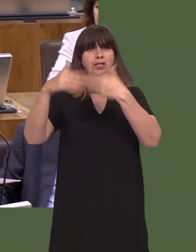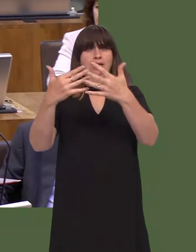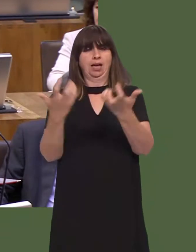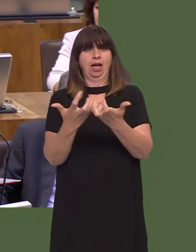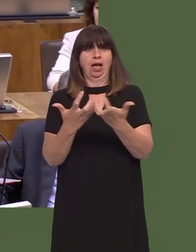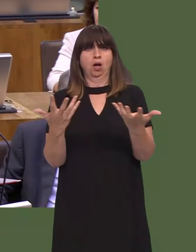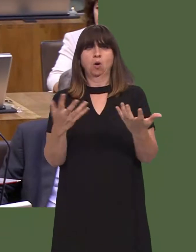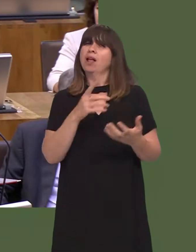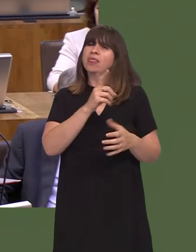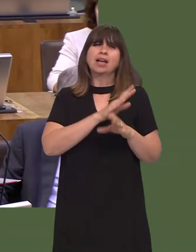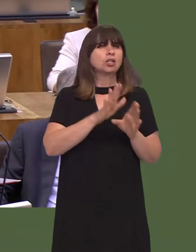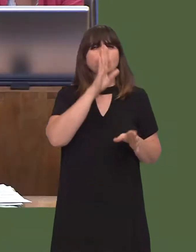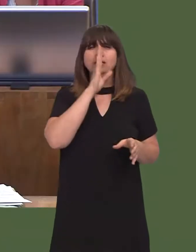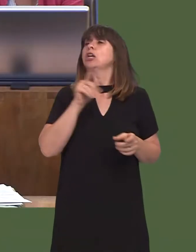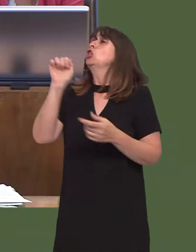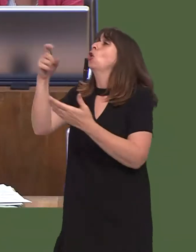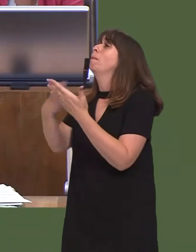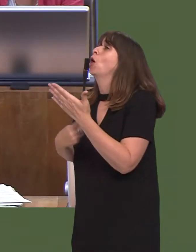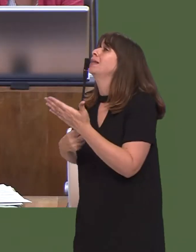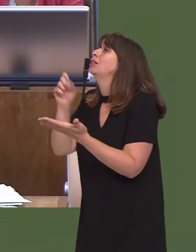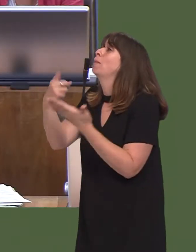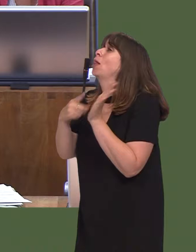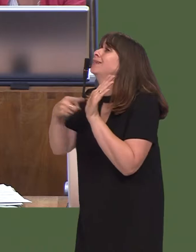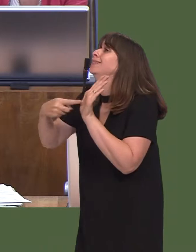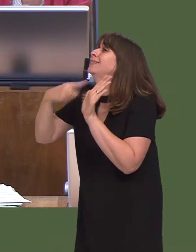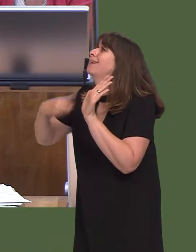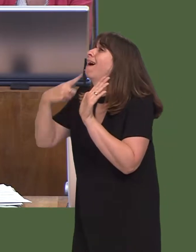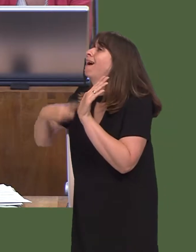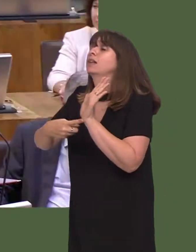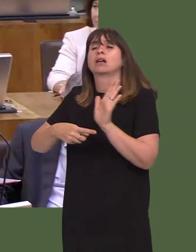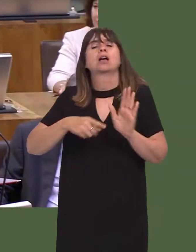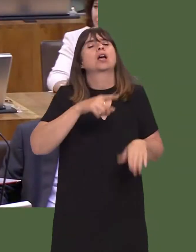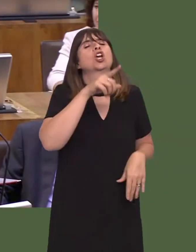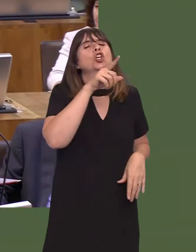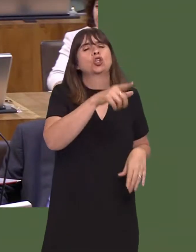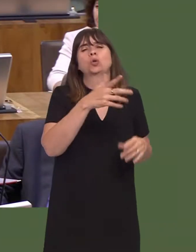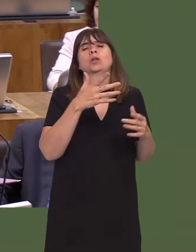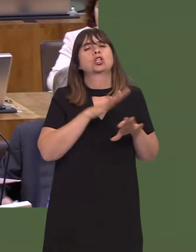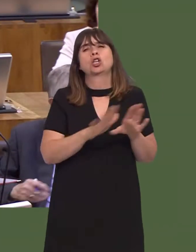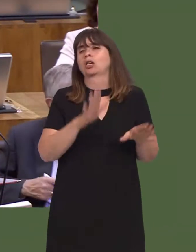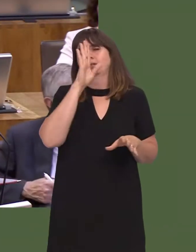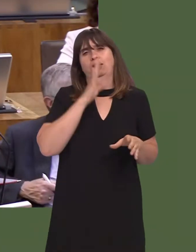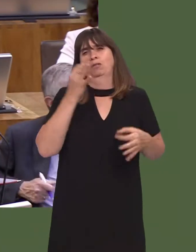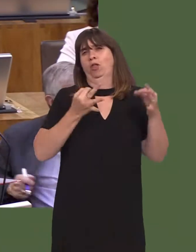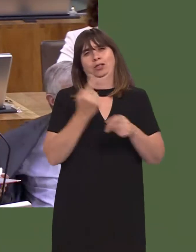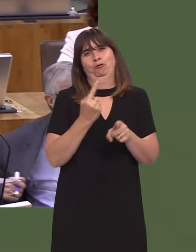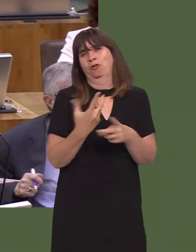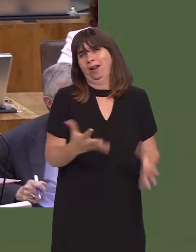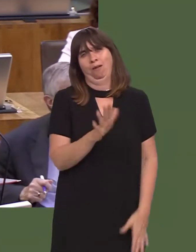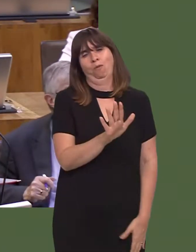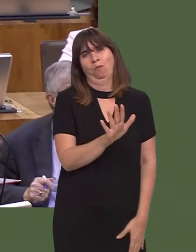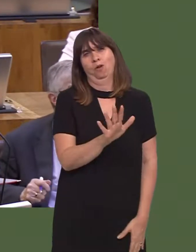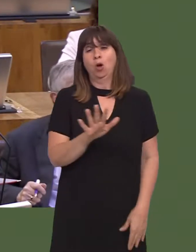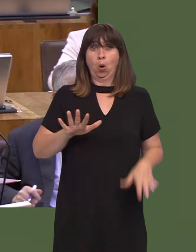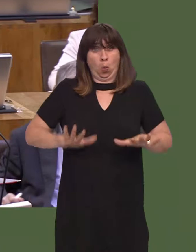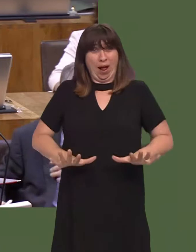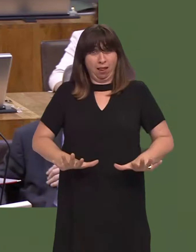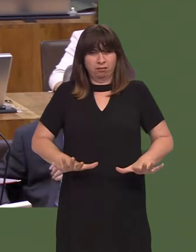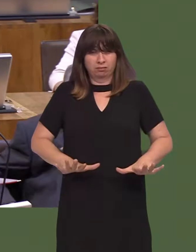is not serious politics to say tható[Interruption.] It is not serious politics to say, in Wales,